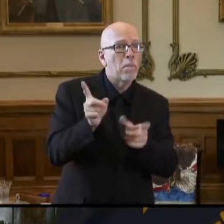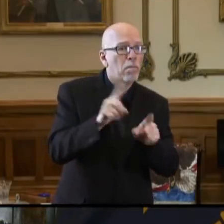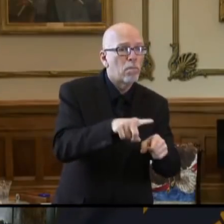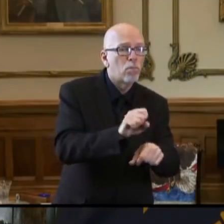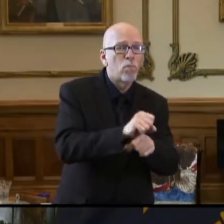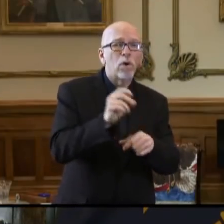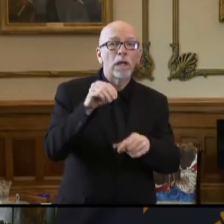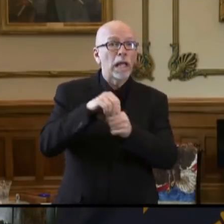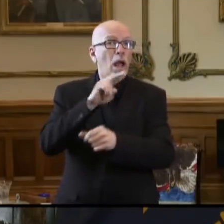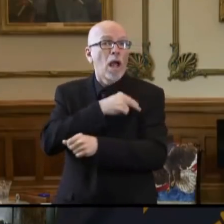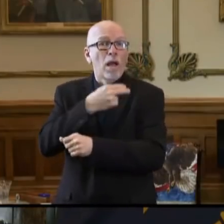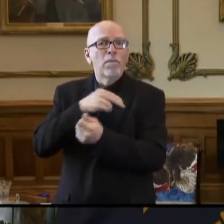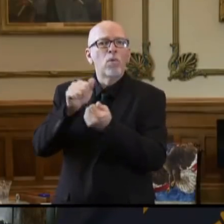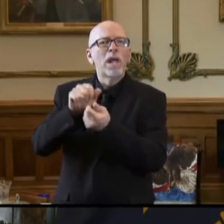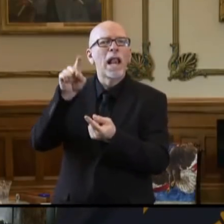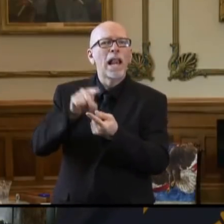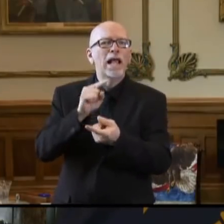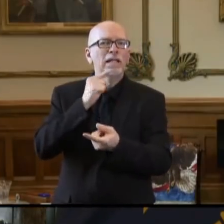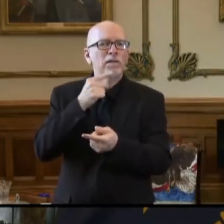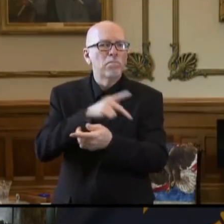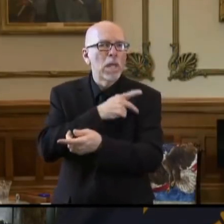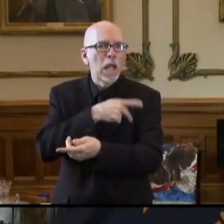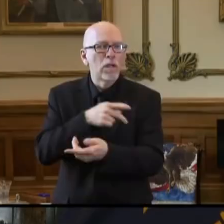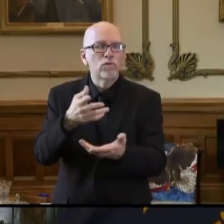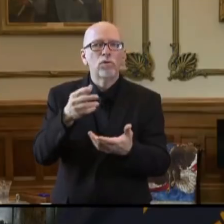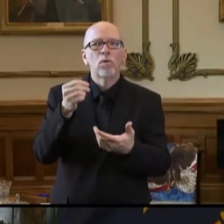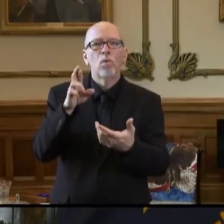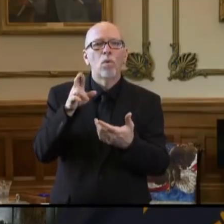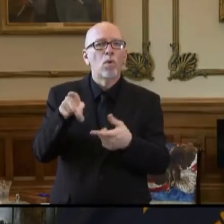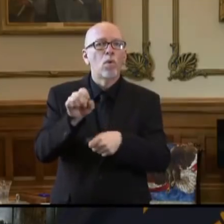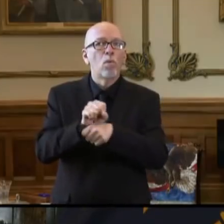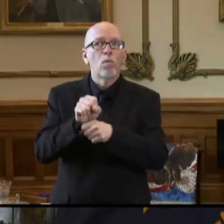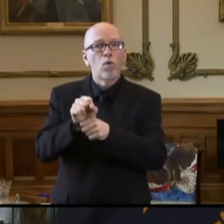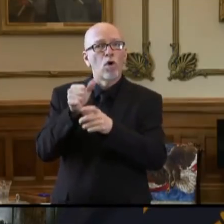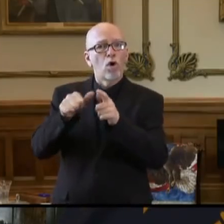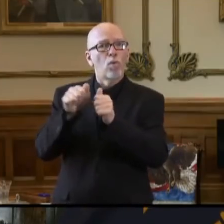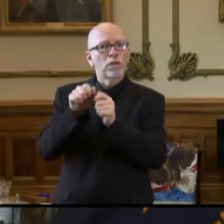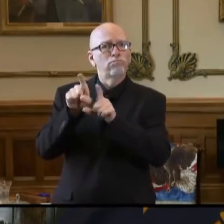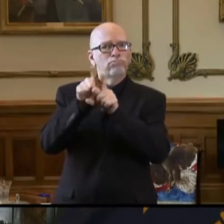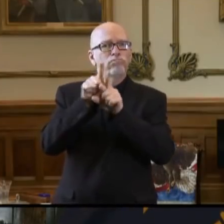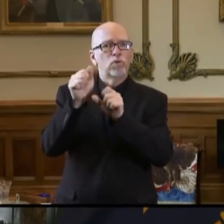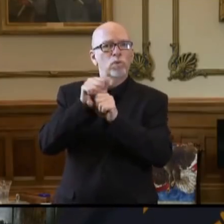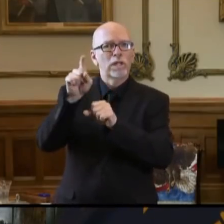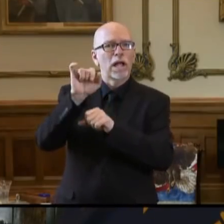THEM WITH AND THEY CAN DO ALL KINDS OF DIFFERENT JOBS FROM BACKFILLING IN LONG TERM CARE FACILITIES OR REHAB FACILITIES WORKING IN THE HOSPITAL WITH A